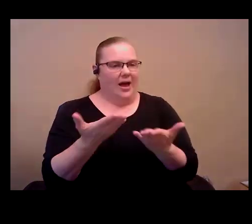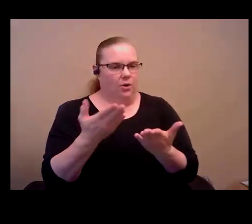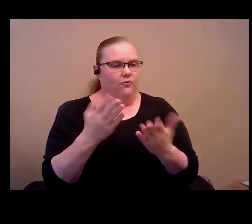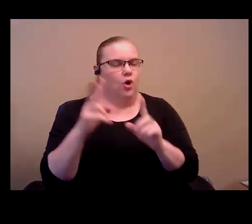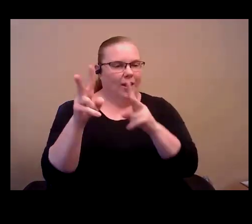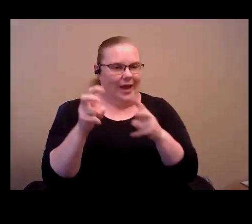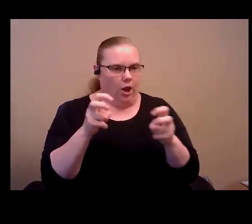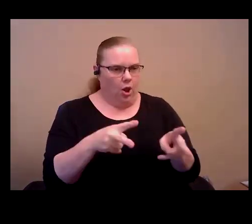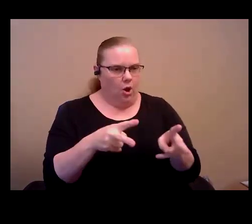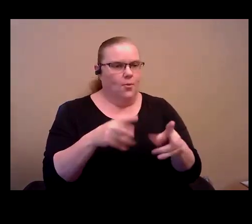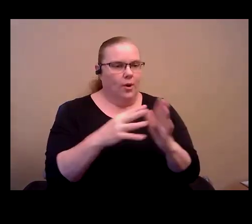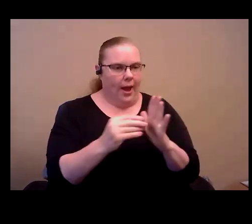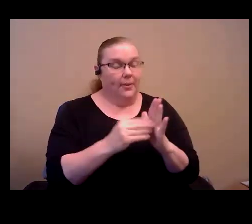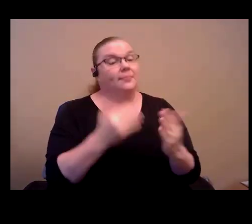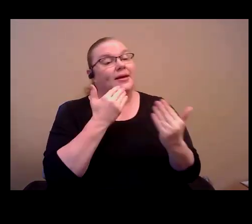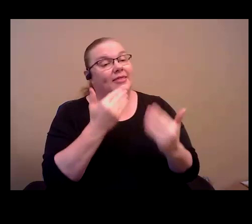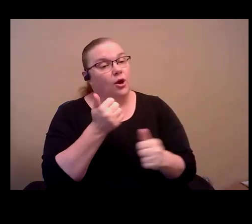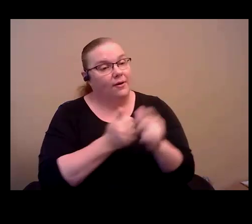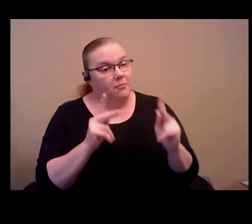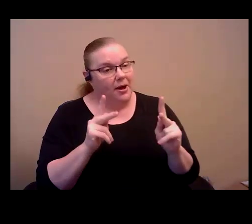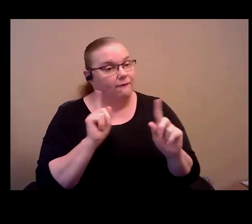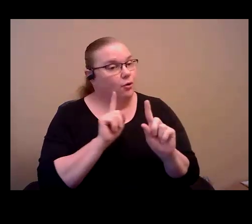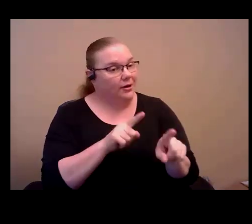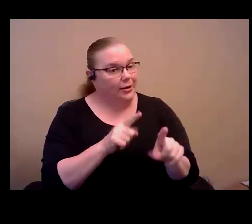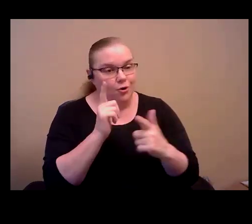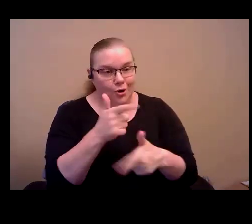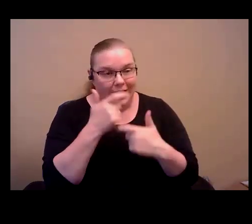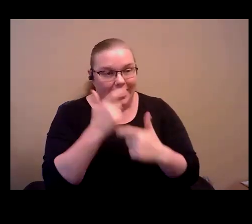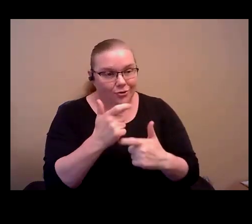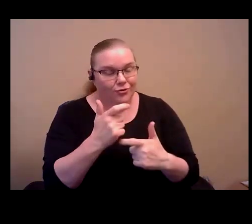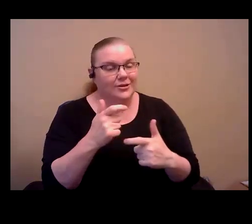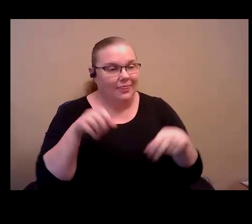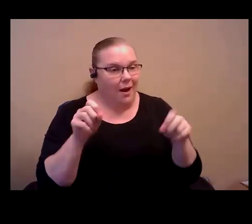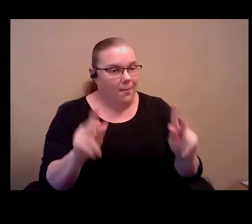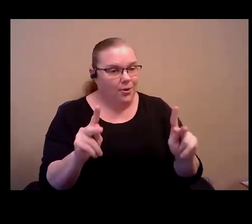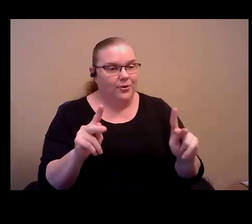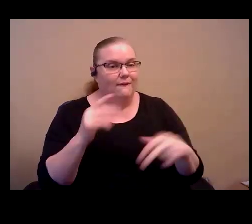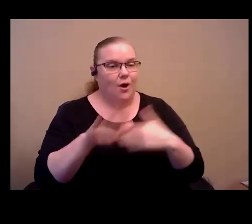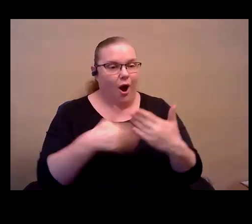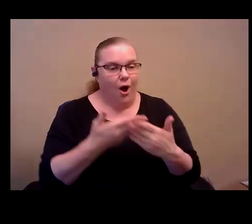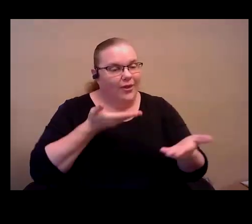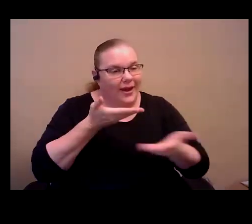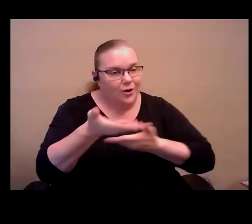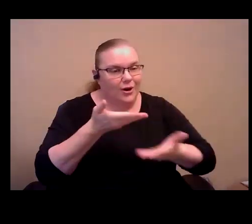April Young, ADvancing States: Alright. Well, thank you again, everyone, for attending. Thank you for your interest in these opportunities and for all of the interaction. We really appreciate it.